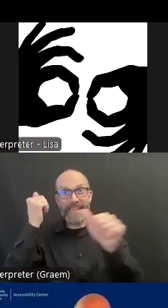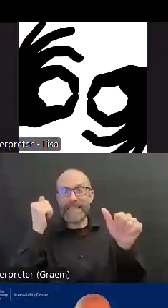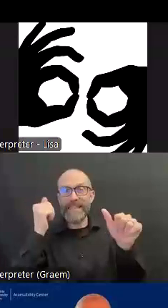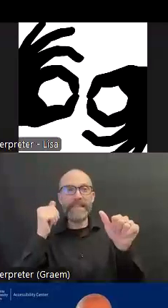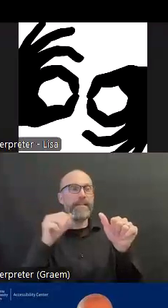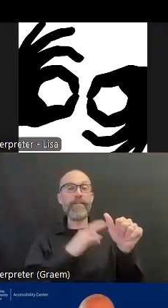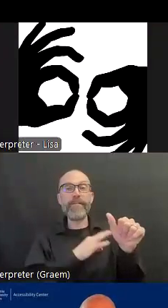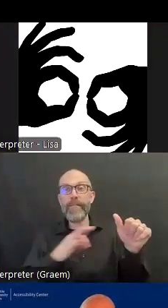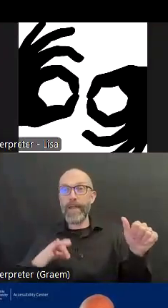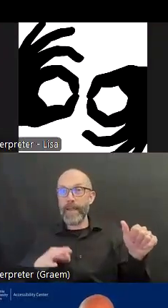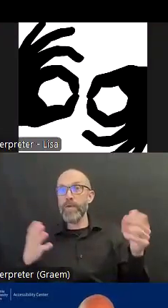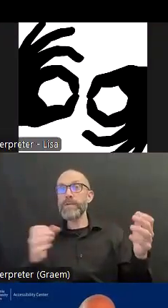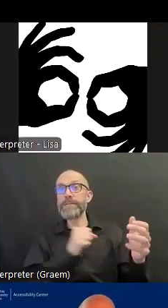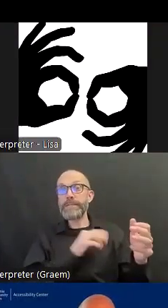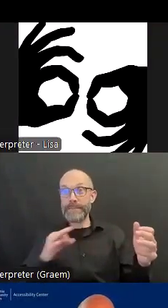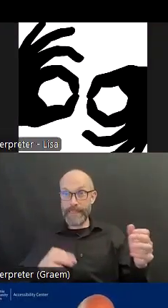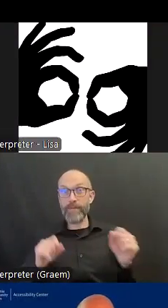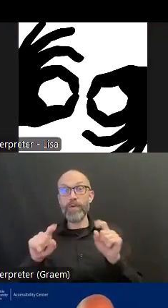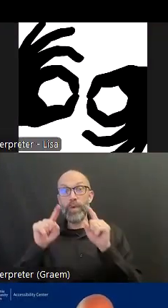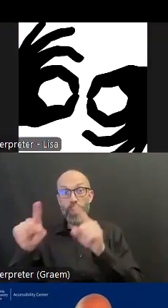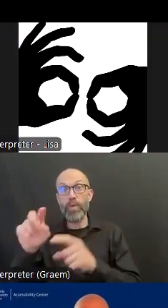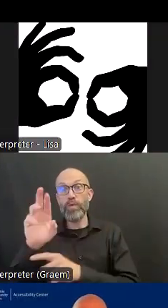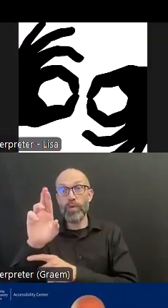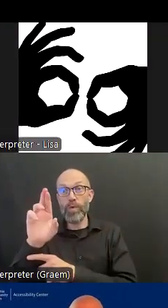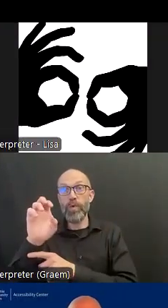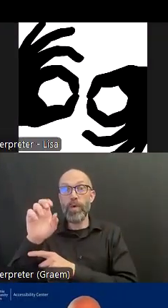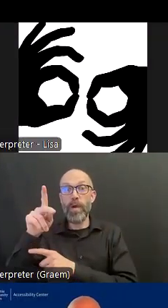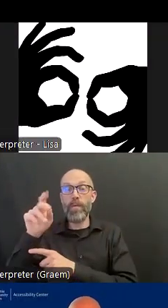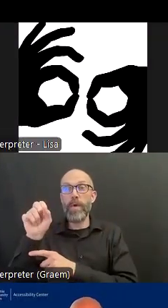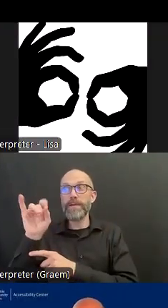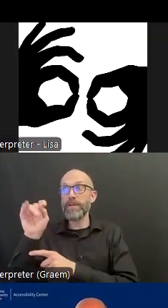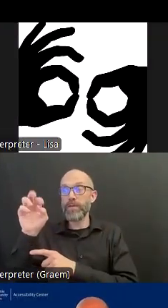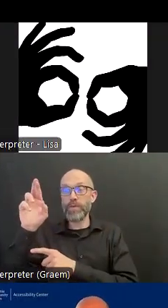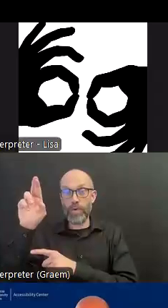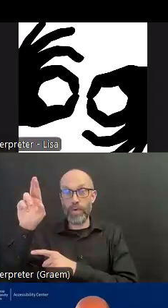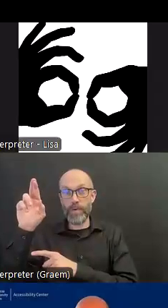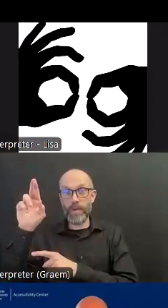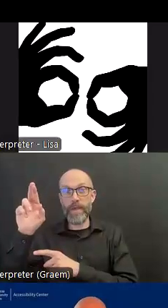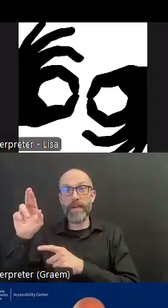or staff can go to this repository and find information. OK, it's this technology? Oh, yeah.